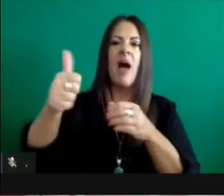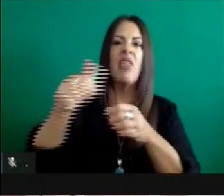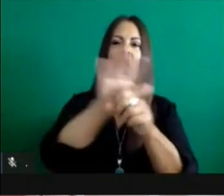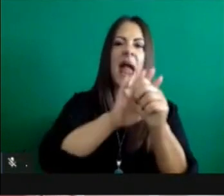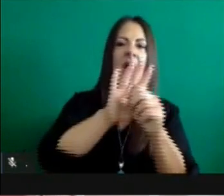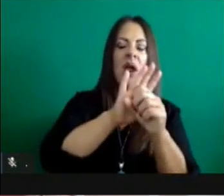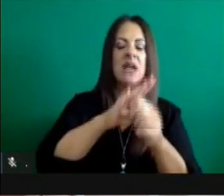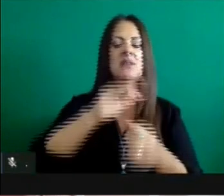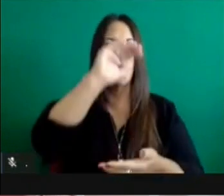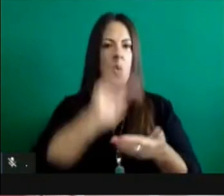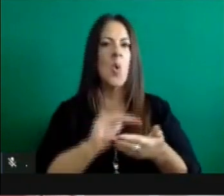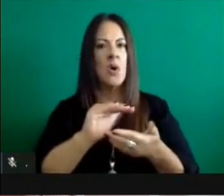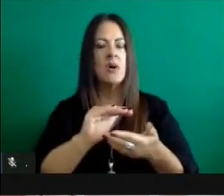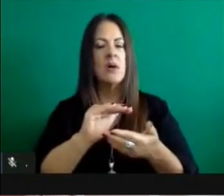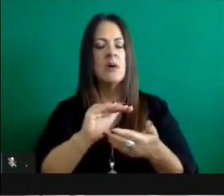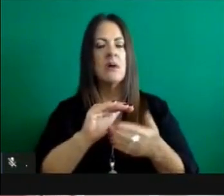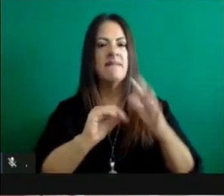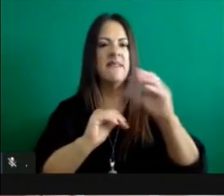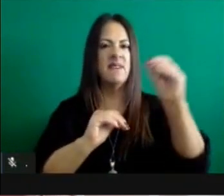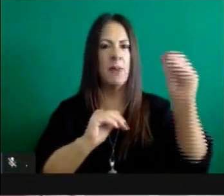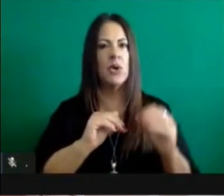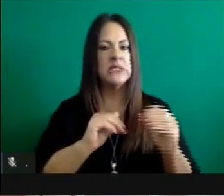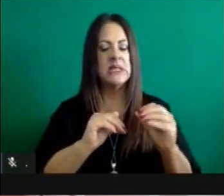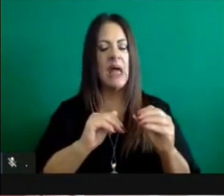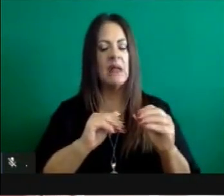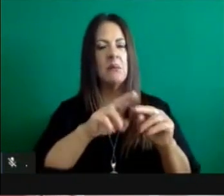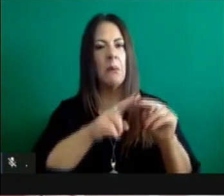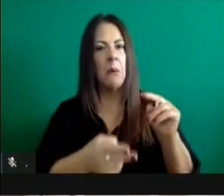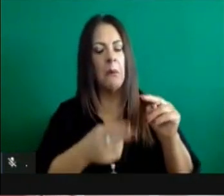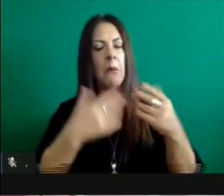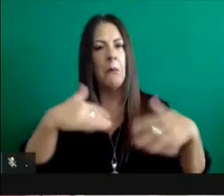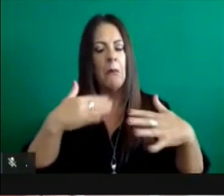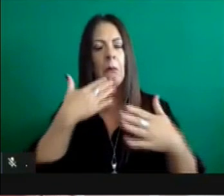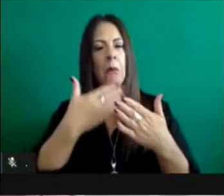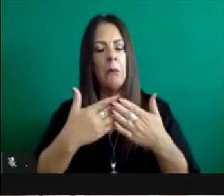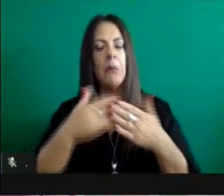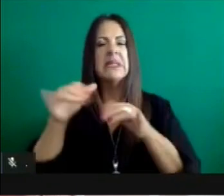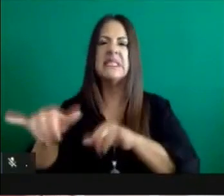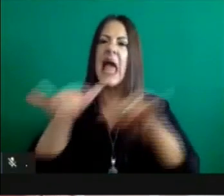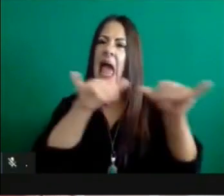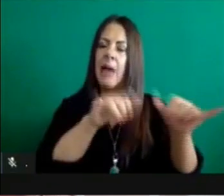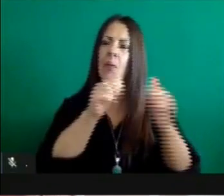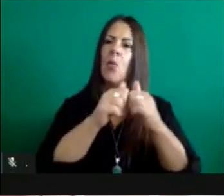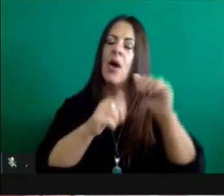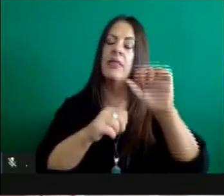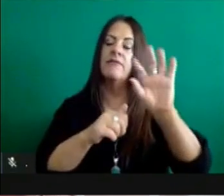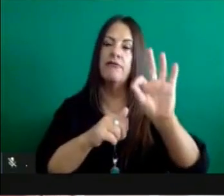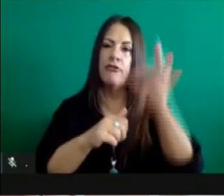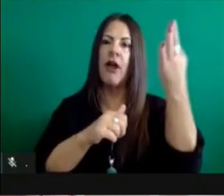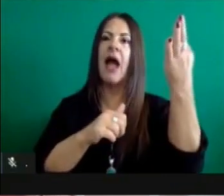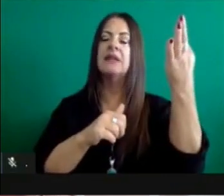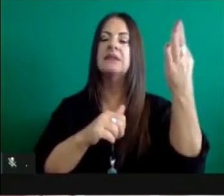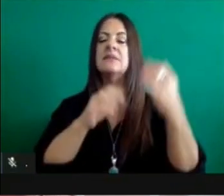WHAT WE HAVE IS OUR REGIONAL STAY ORDER, THEY SAW CASES DROPPED 30% OVERALL. IN SOME OF THE HARDEST-HIT COMMUNITIES, A 50% DECREASE.